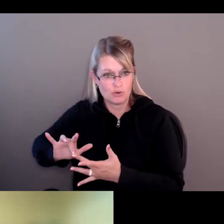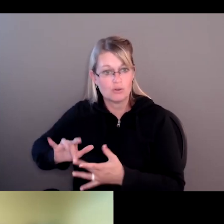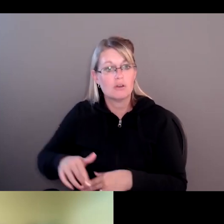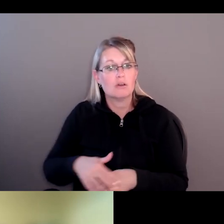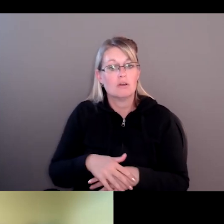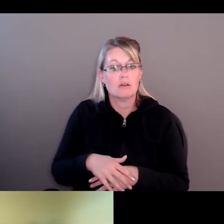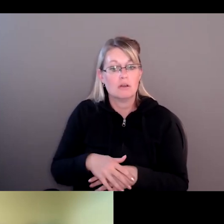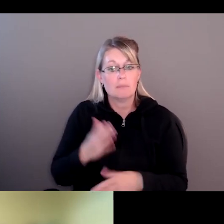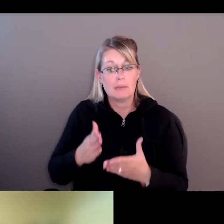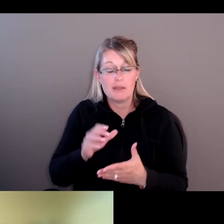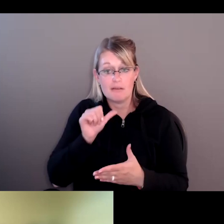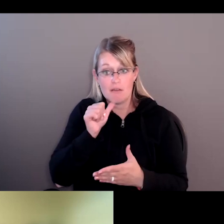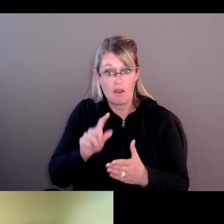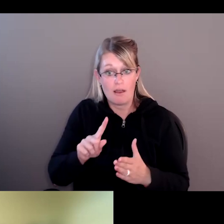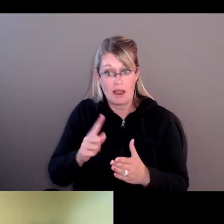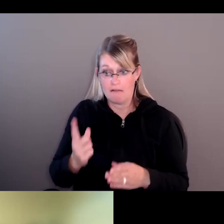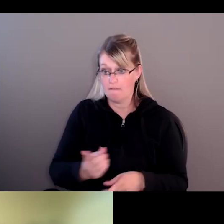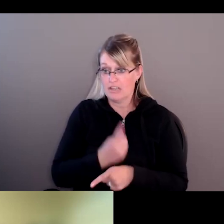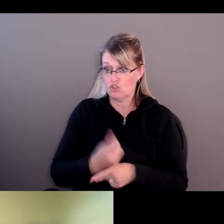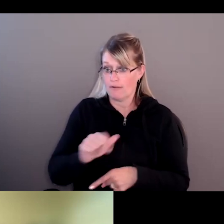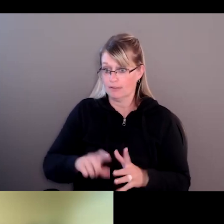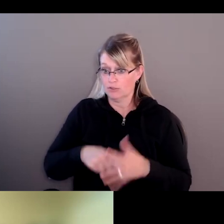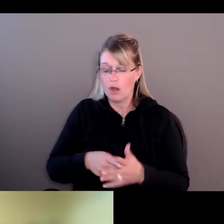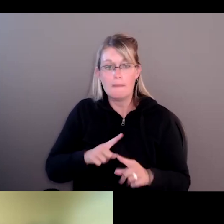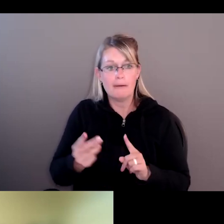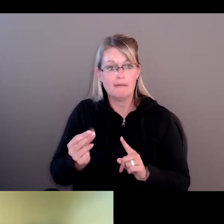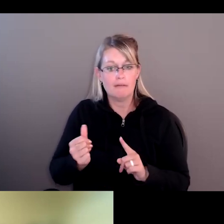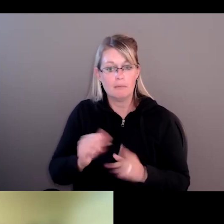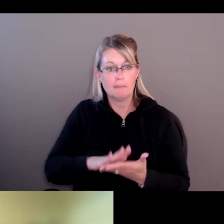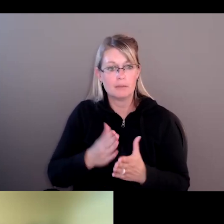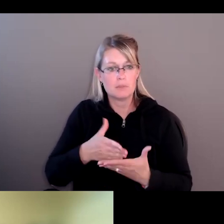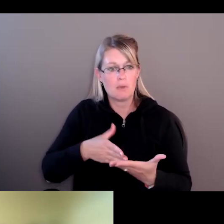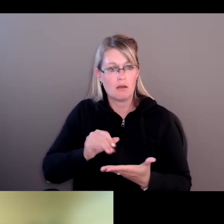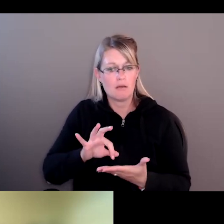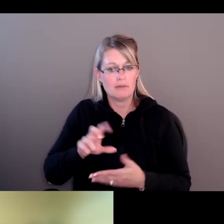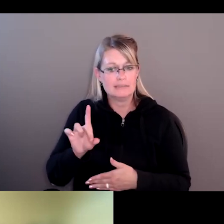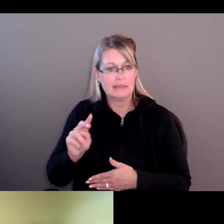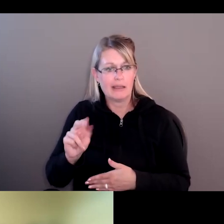to start, but suddenly it becomes part of almost the DNA of the organization, because